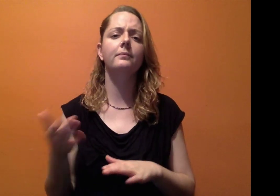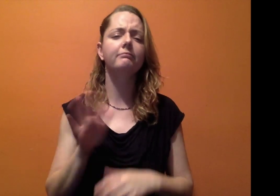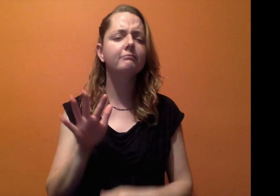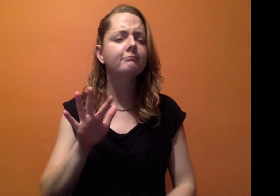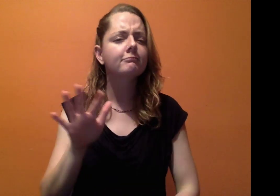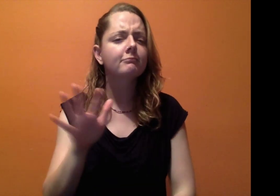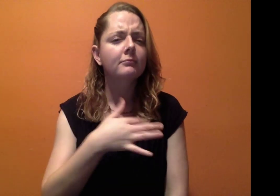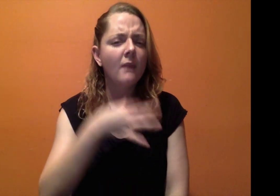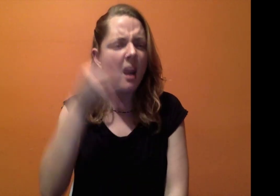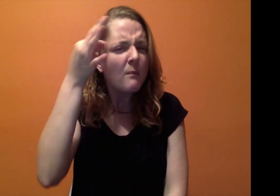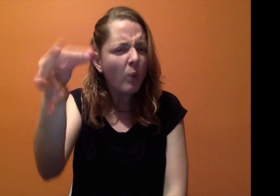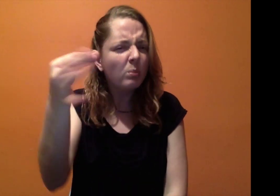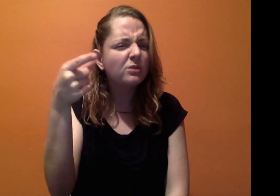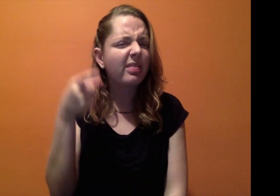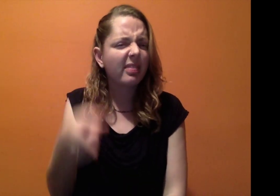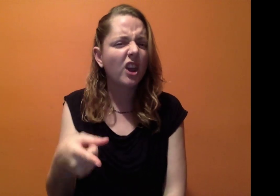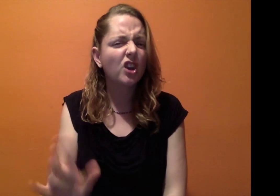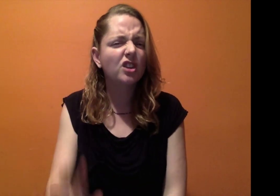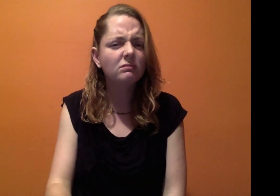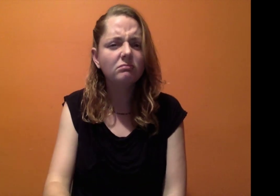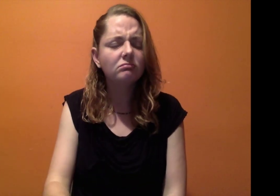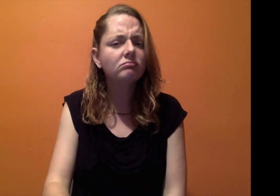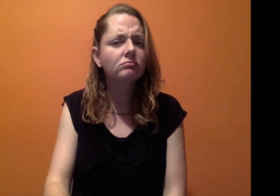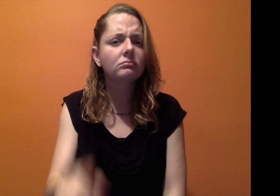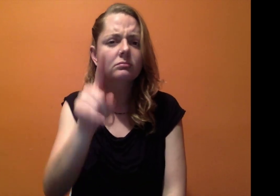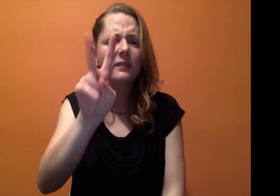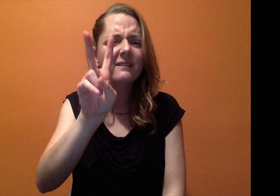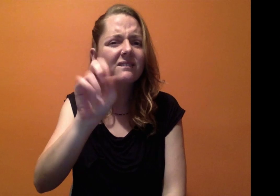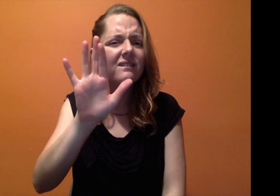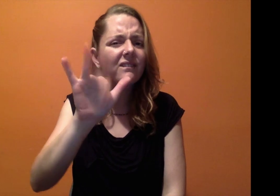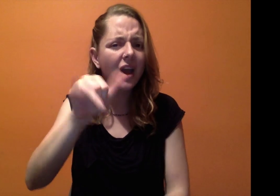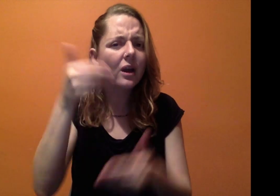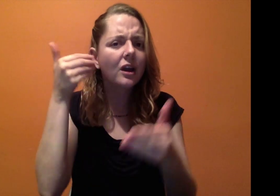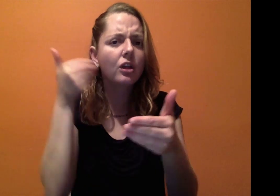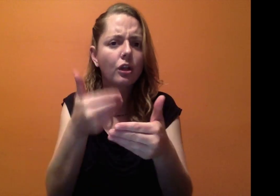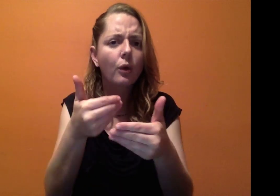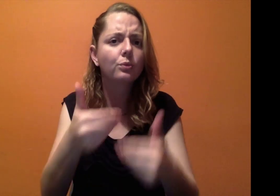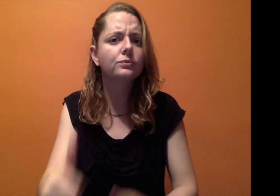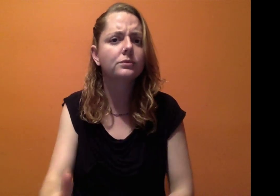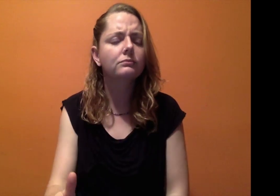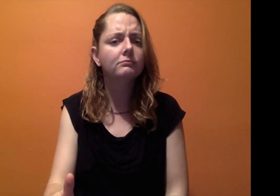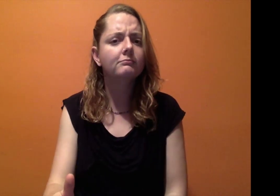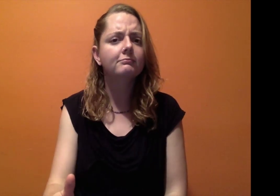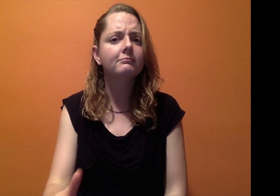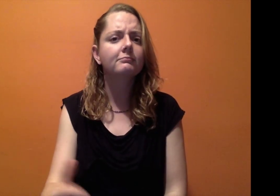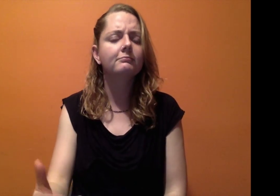I'm almost there. You are very close.